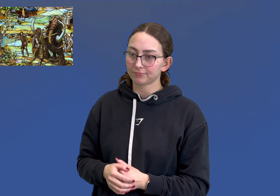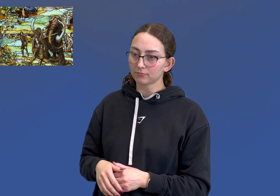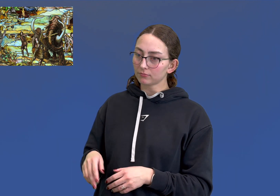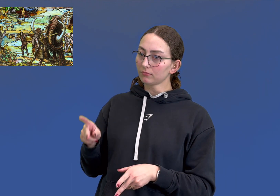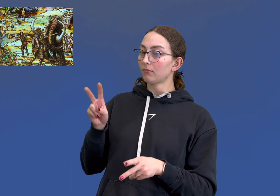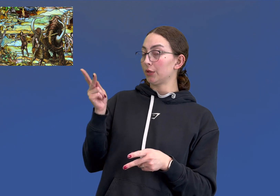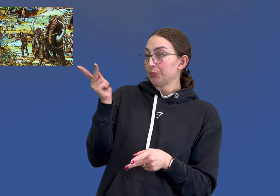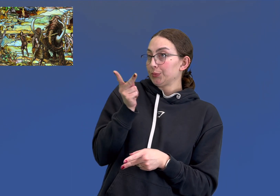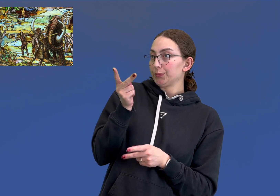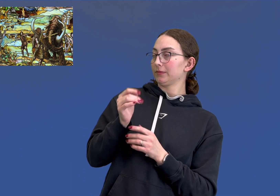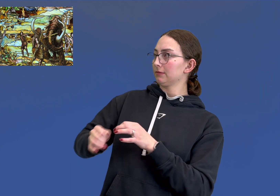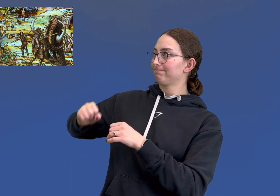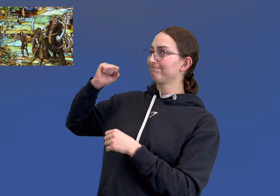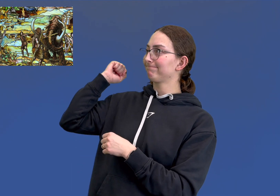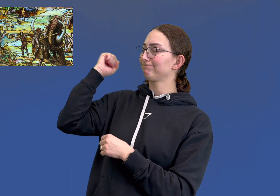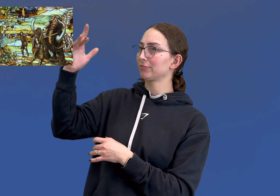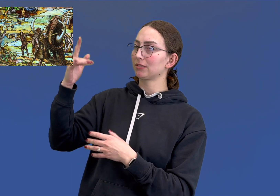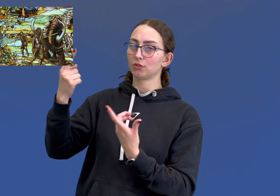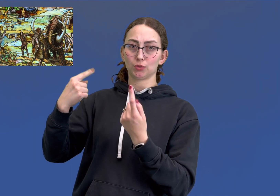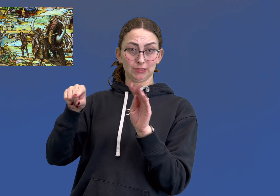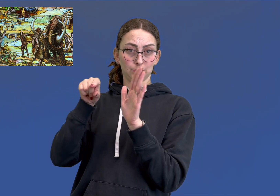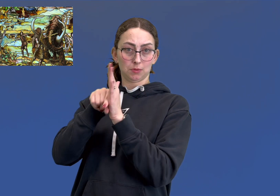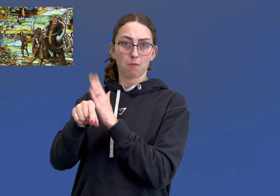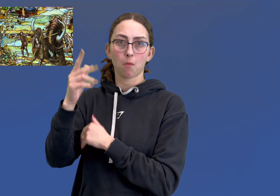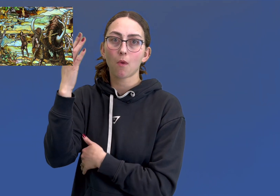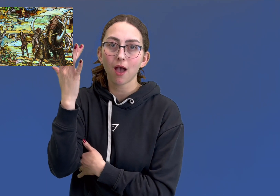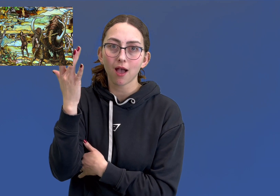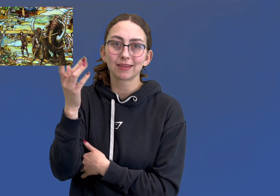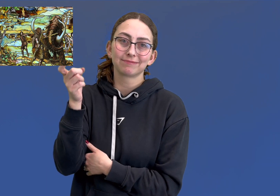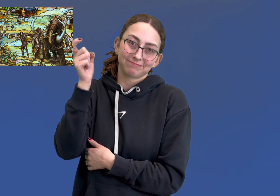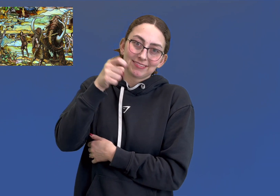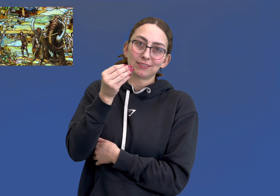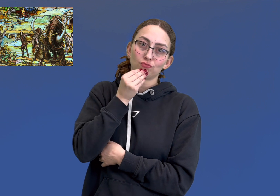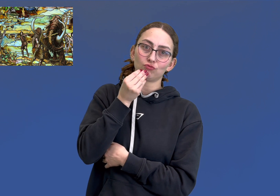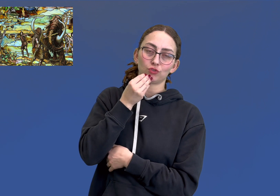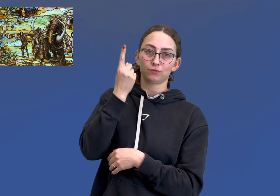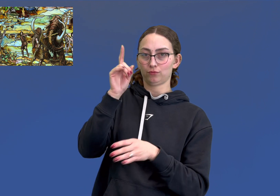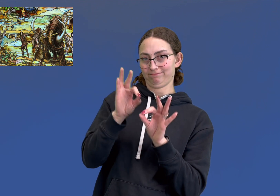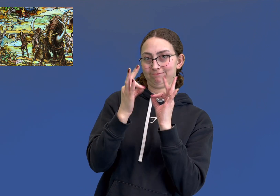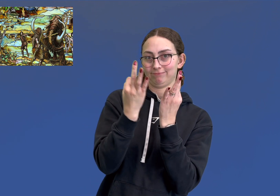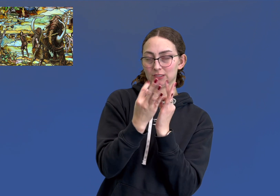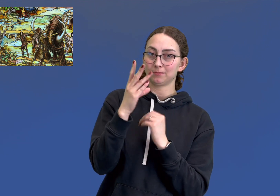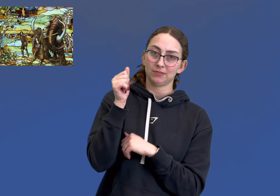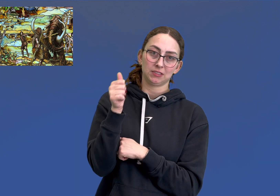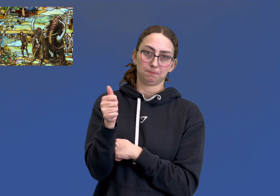The two people depicted in the image are throwing the spears in order to kill the mammoth for food for family and themselves